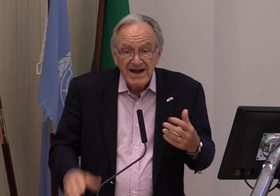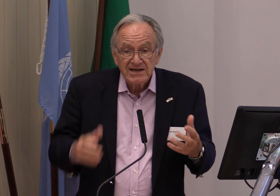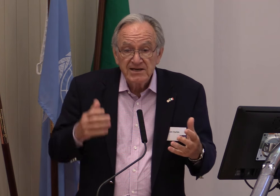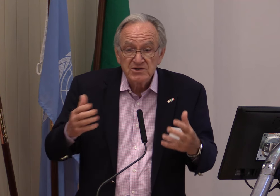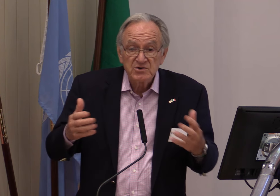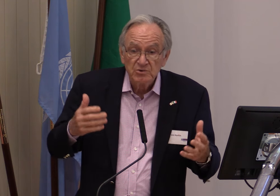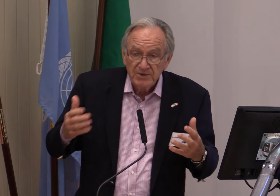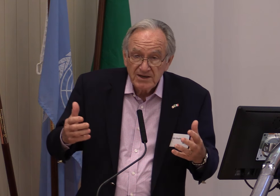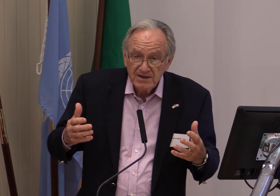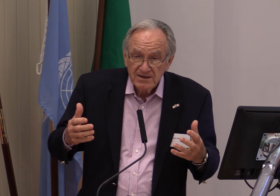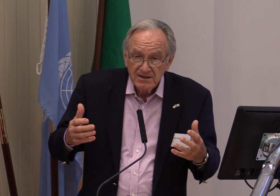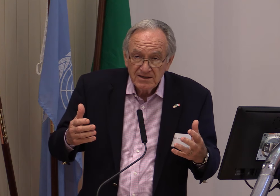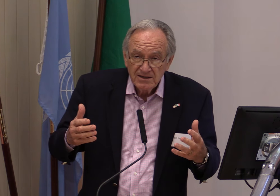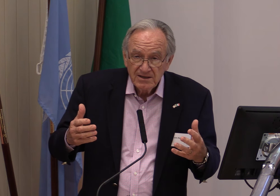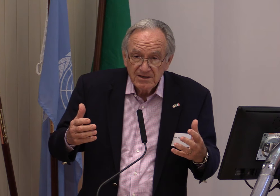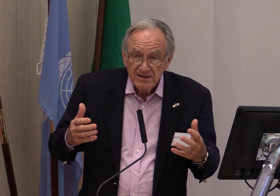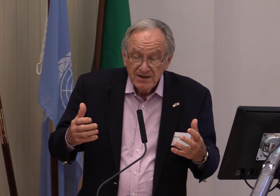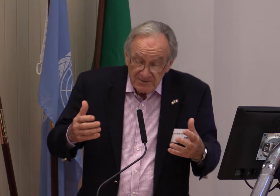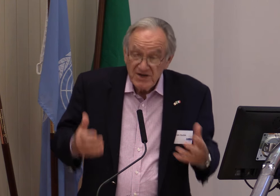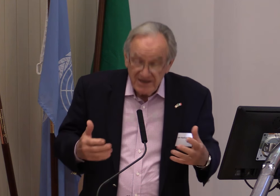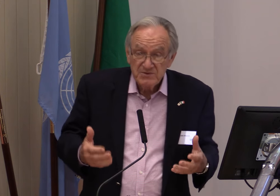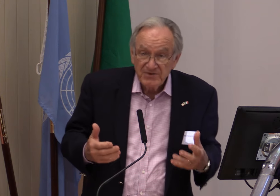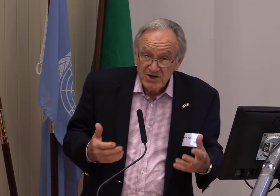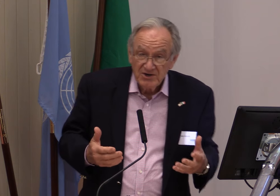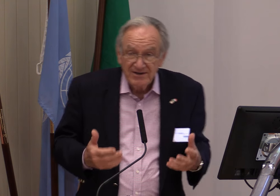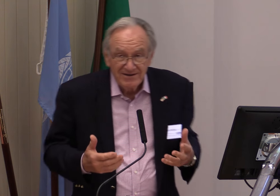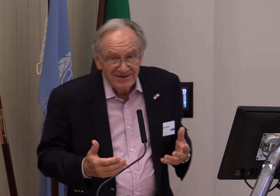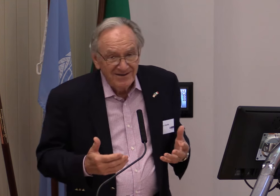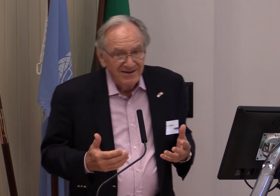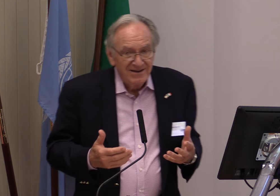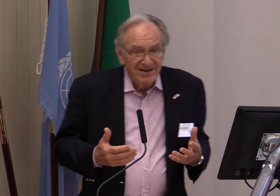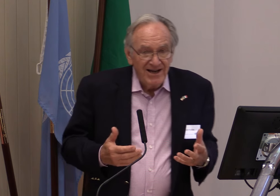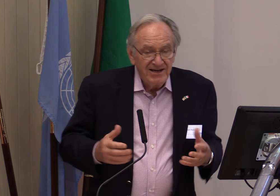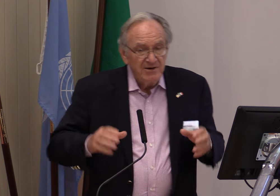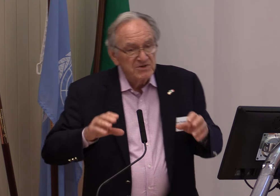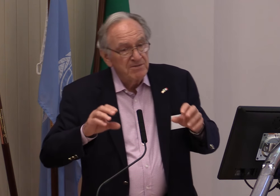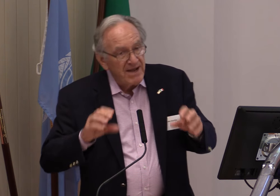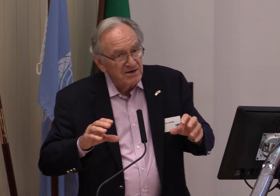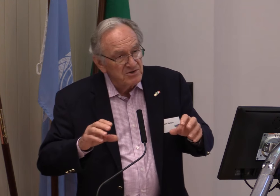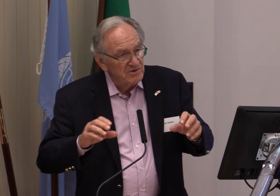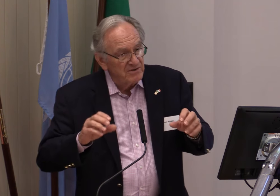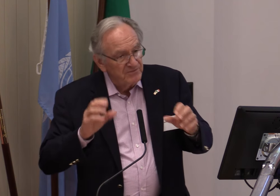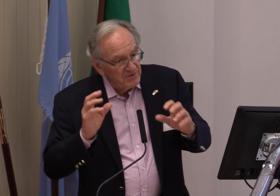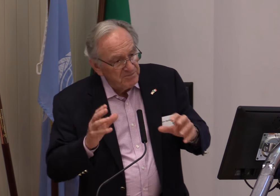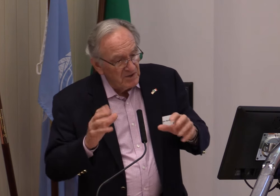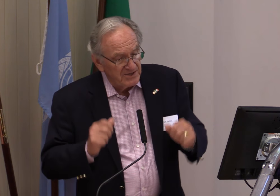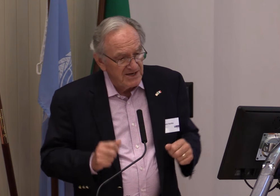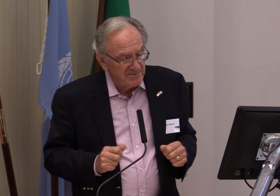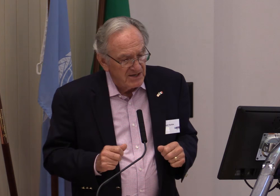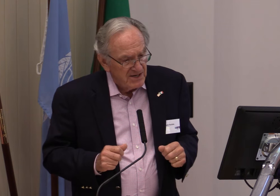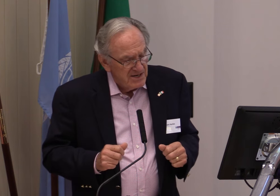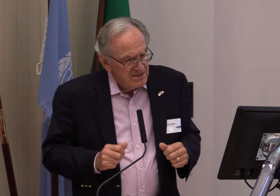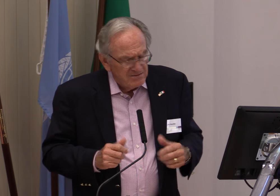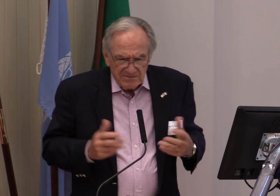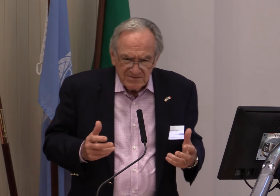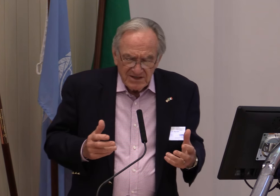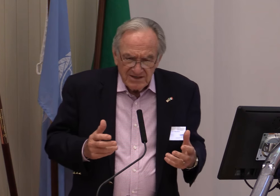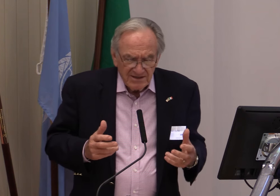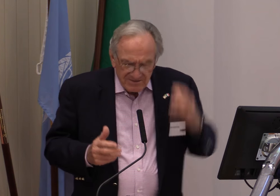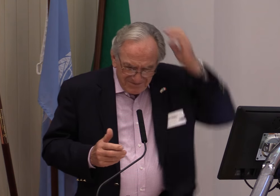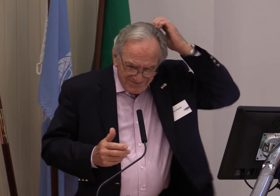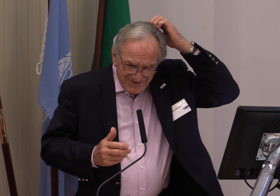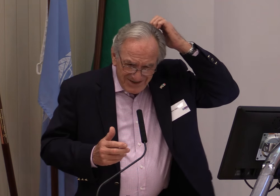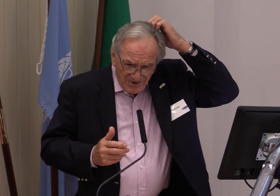acting in a school play, he was very good. He was the manager of the football team and